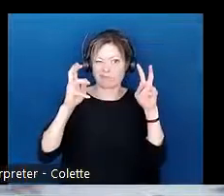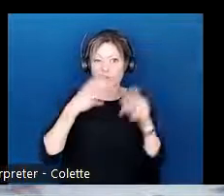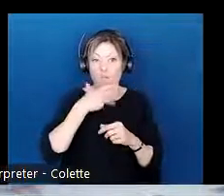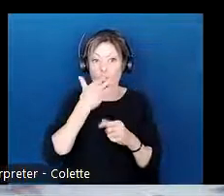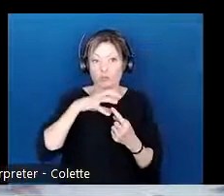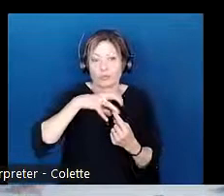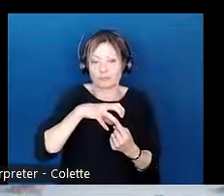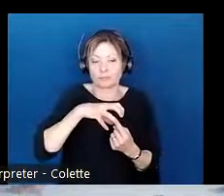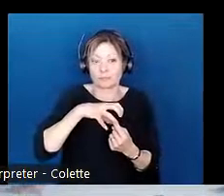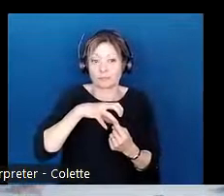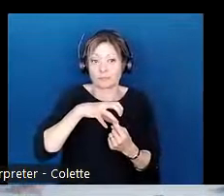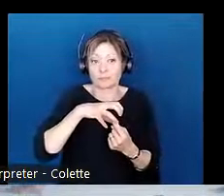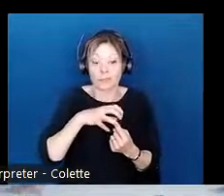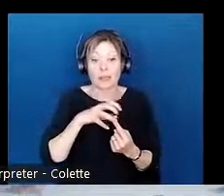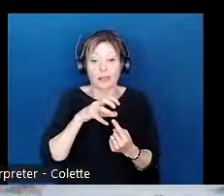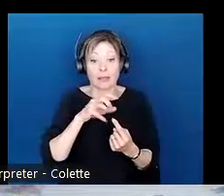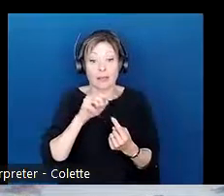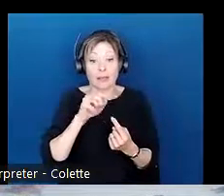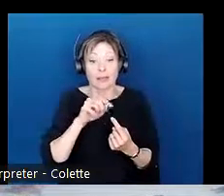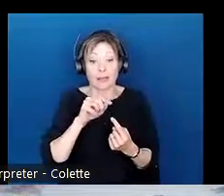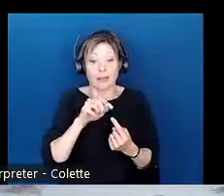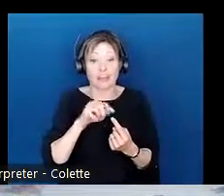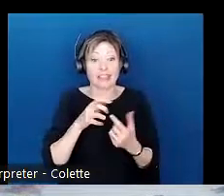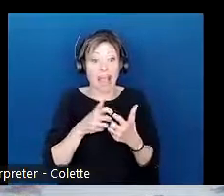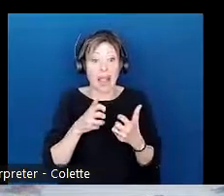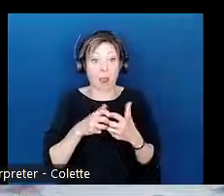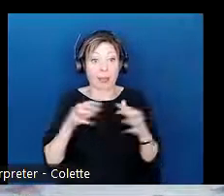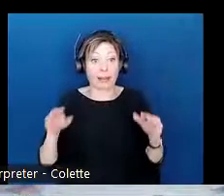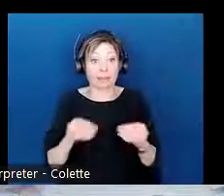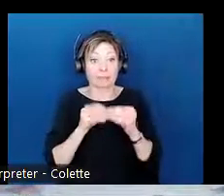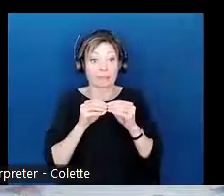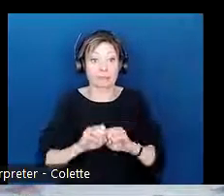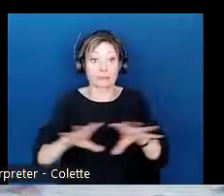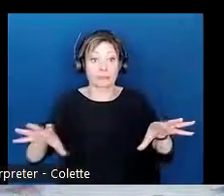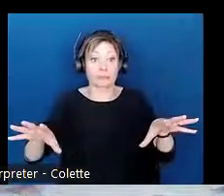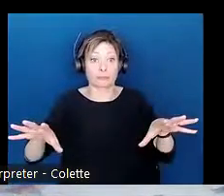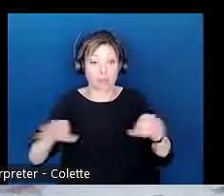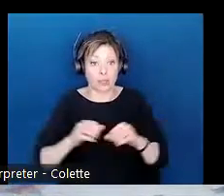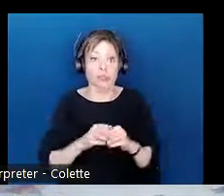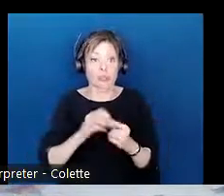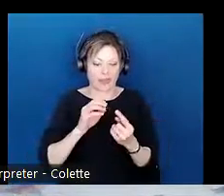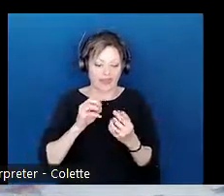um and that's actually how they reproduce so they um have things called spores which is sort of